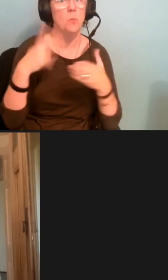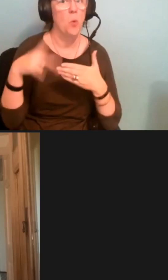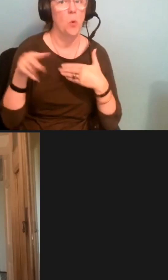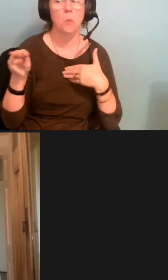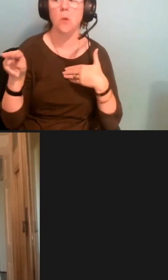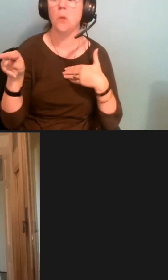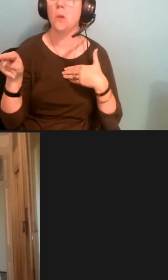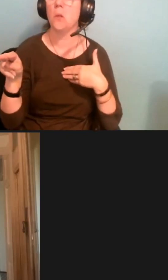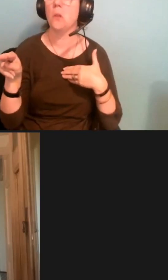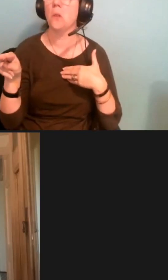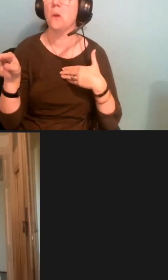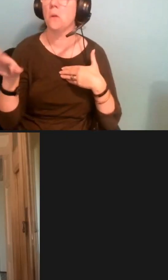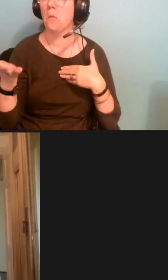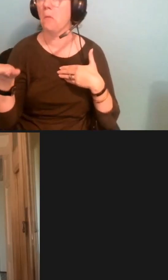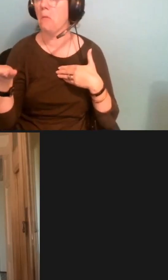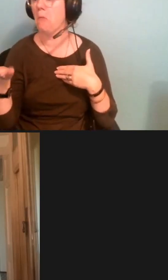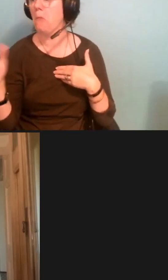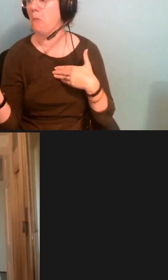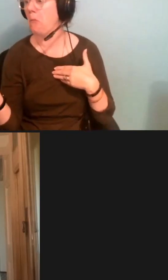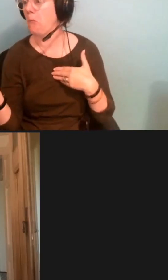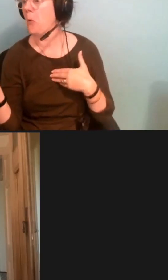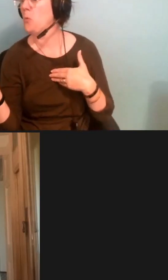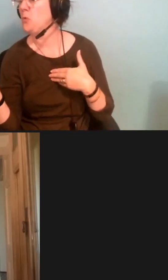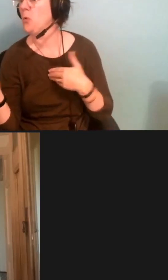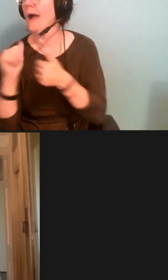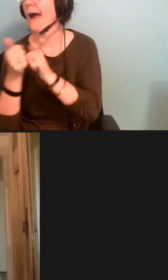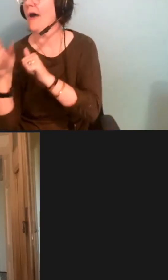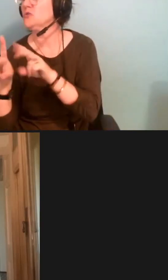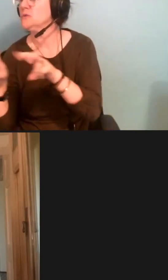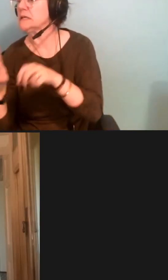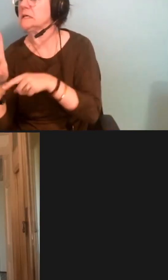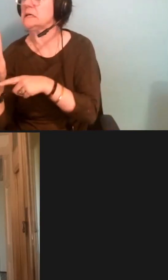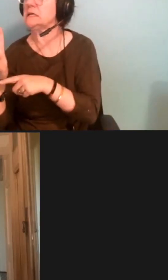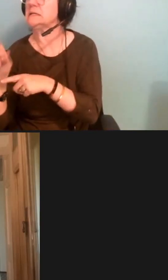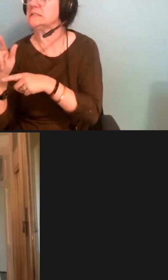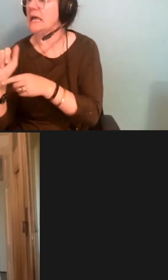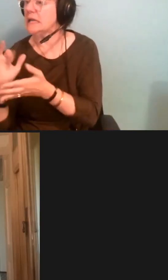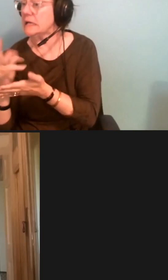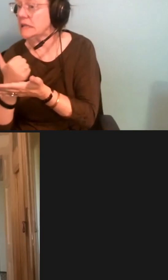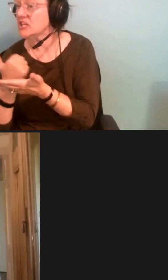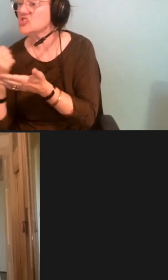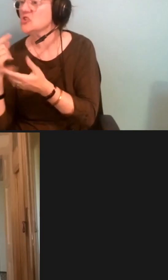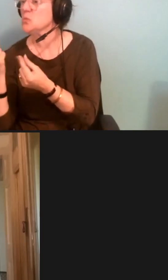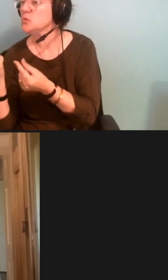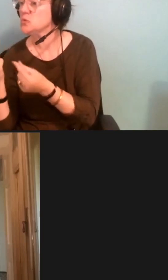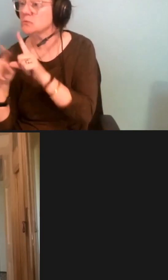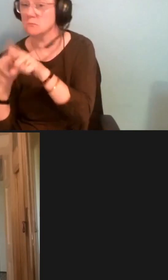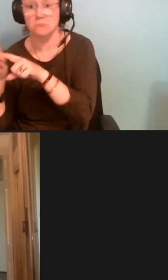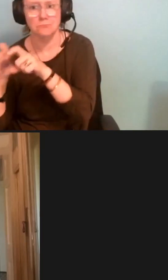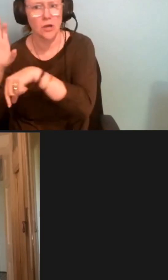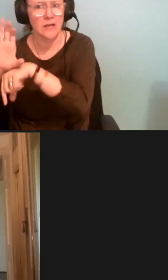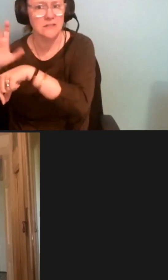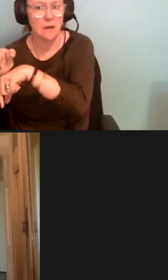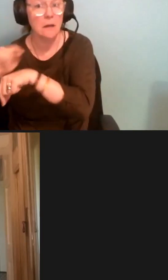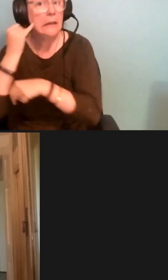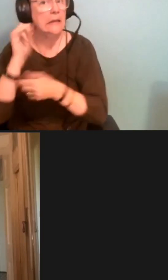from the program you know ask them what they're doing if you like it consult with them if you have a university either in your area or that you know